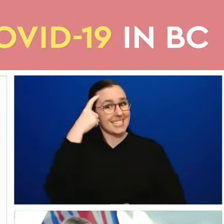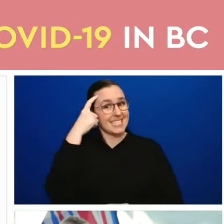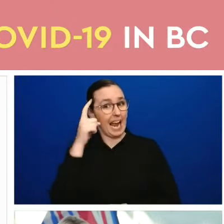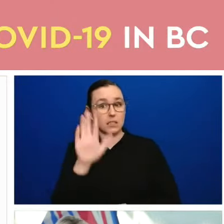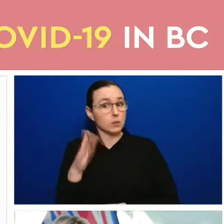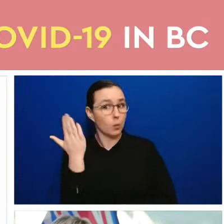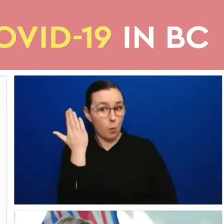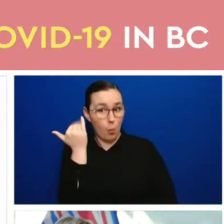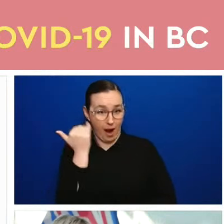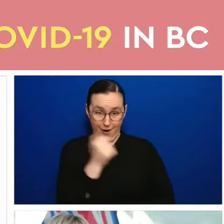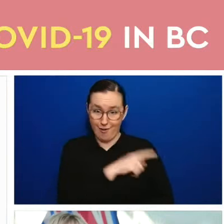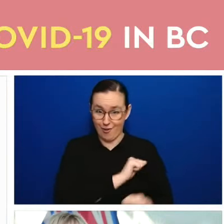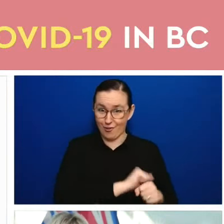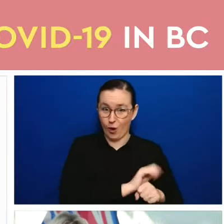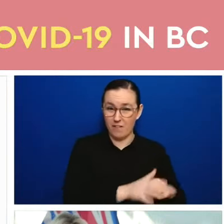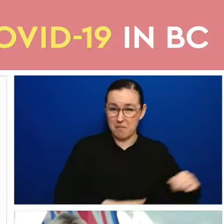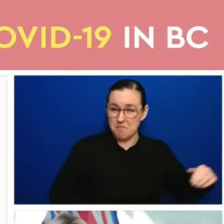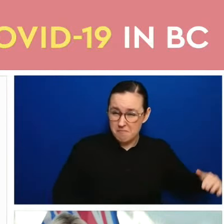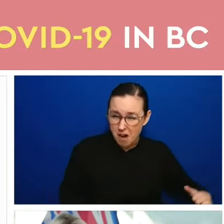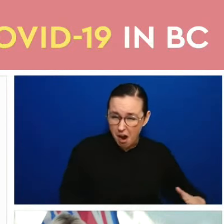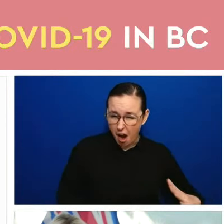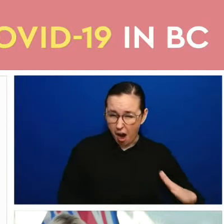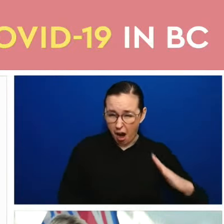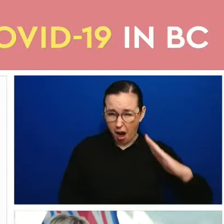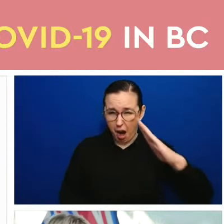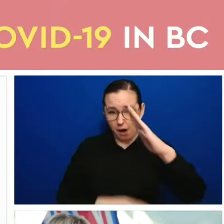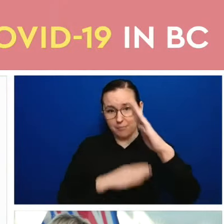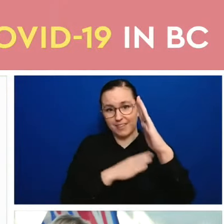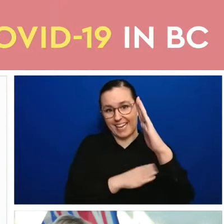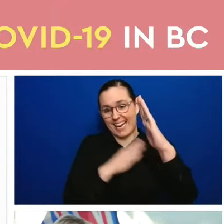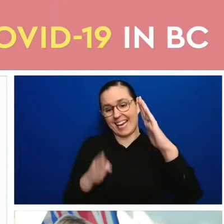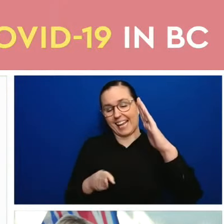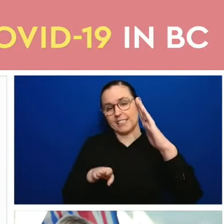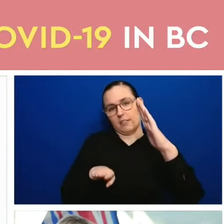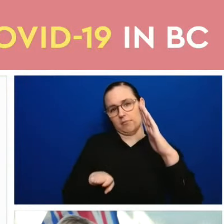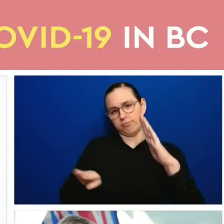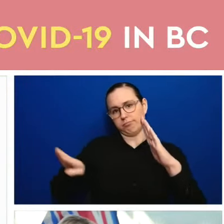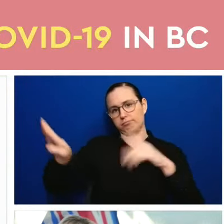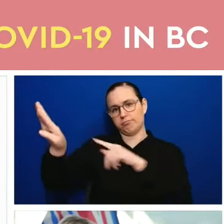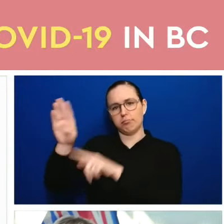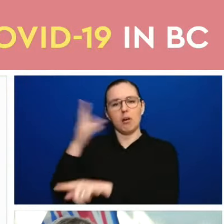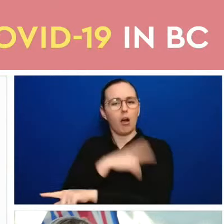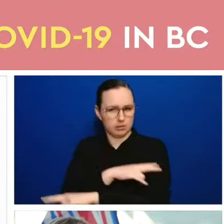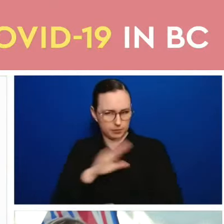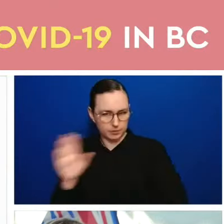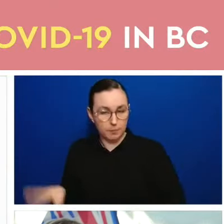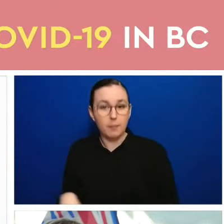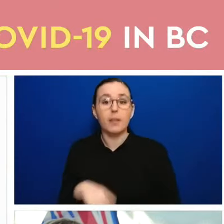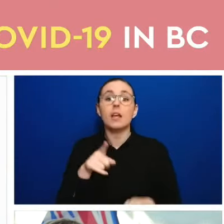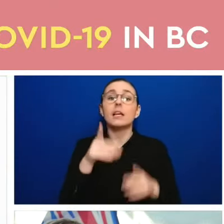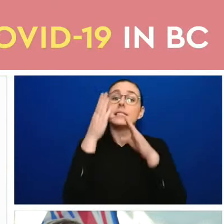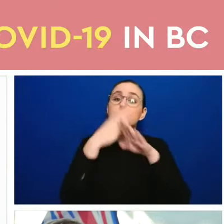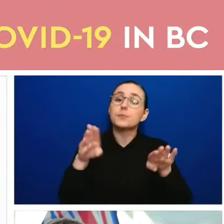And this is where we would expect to be given the modeling that we've been using to help